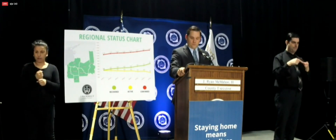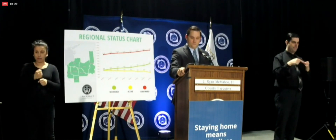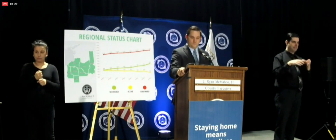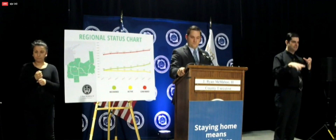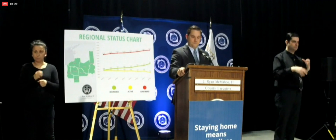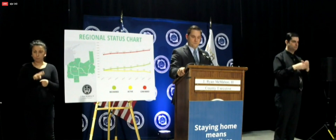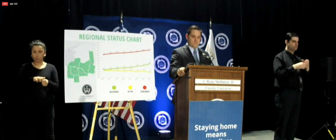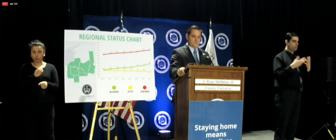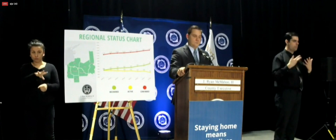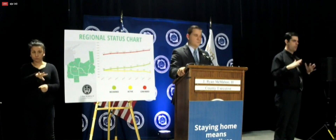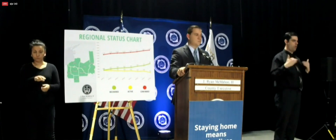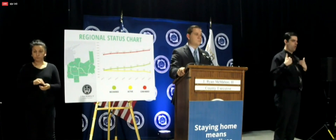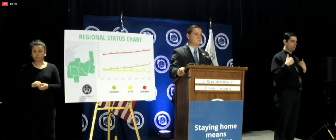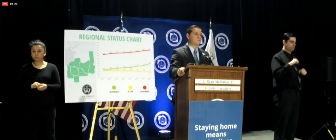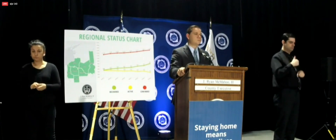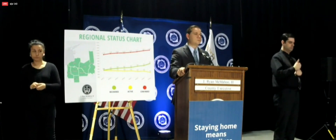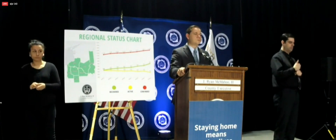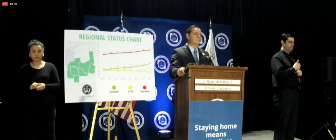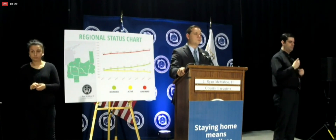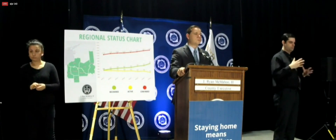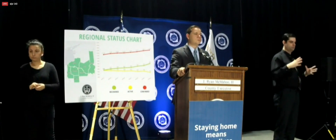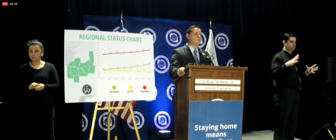PROBABLY A TEN-PERSON TEAM, TIM. IN ADDITION TO WHAT YOU ALREADY -- CORRECT.